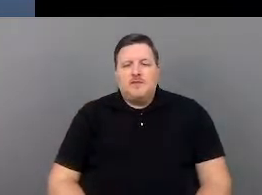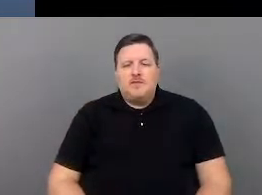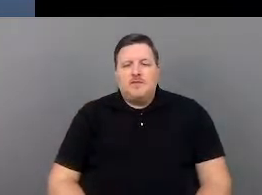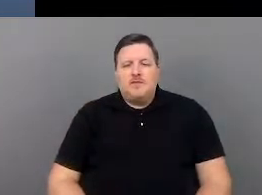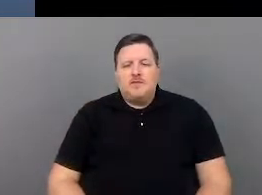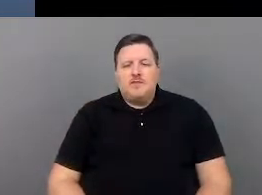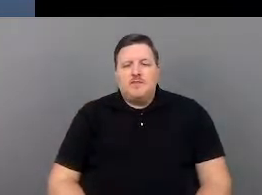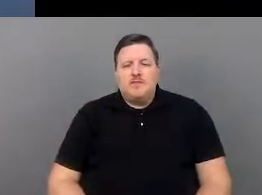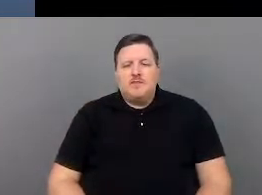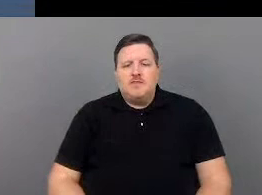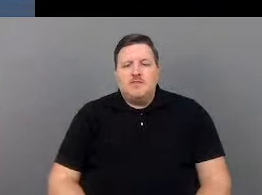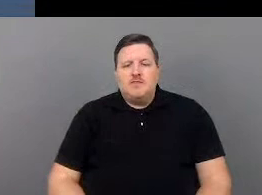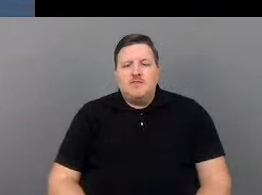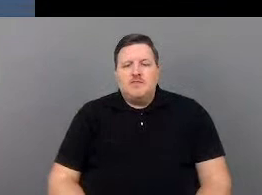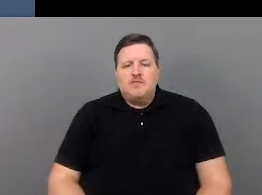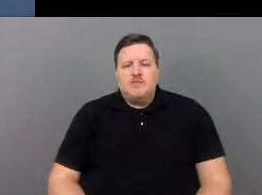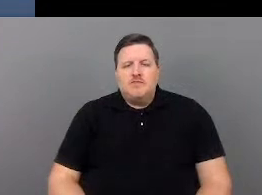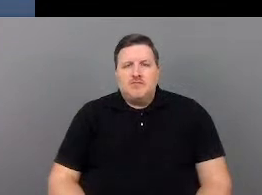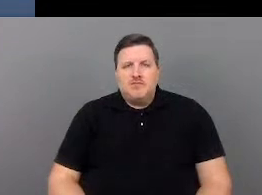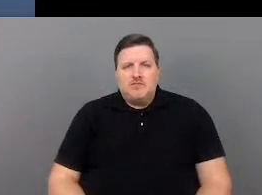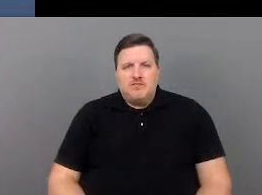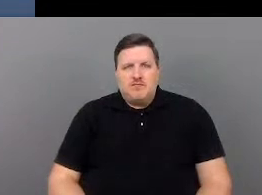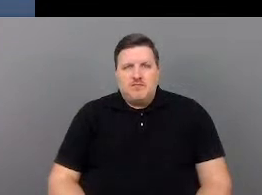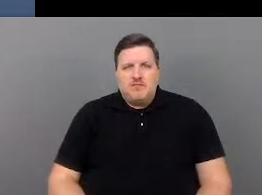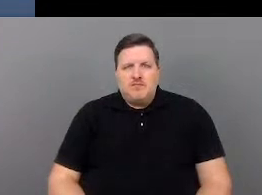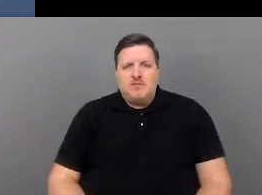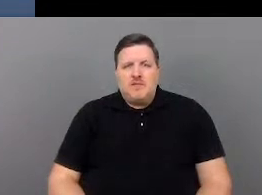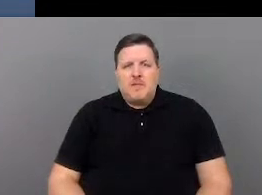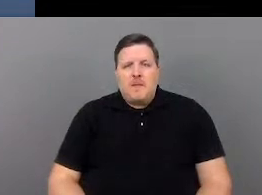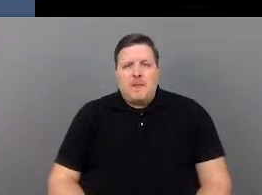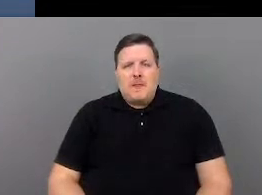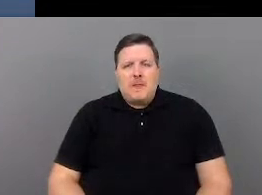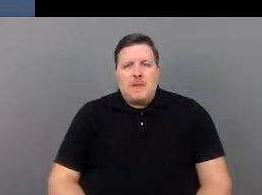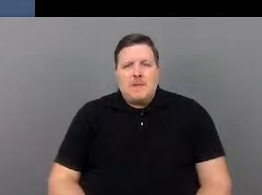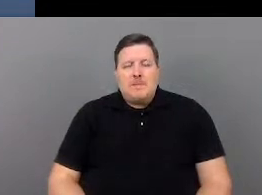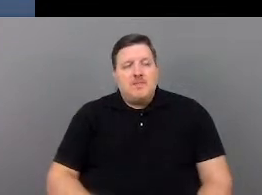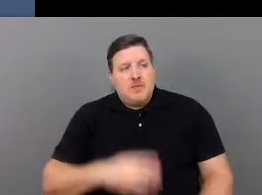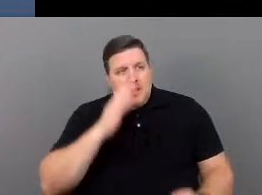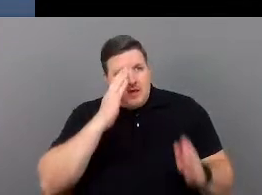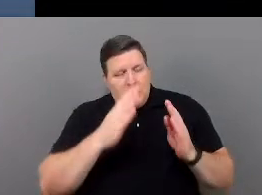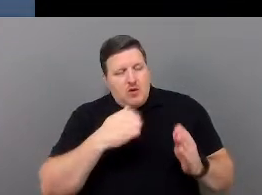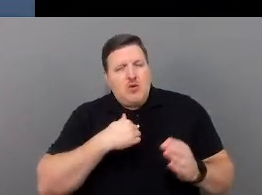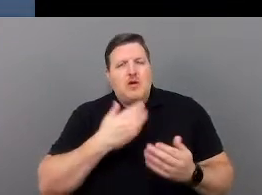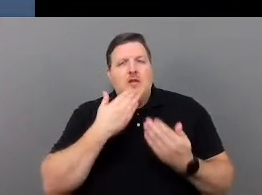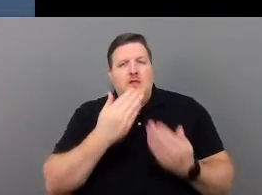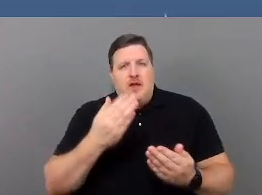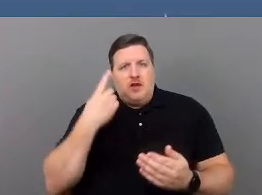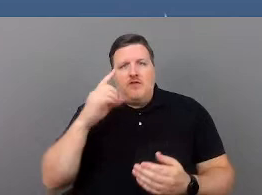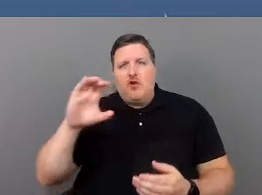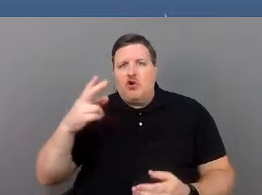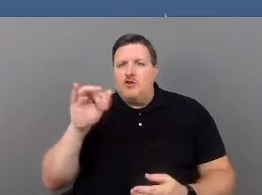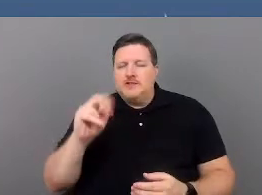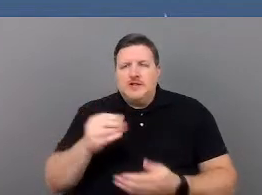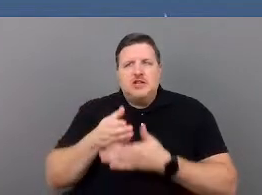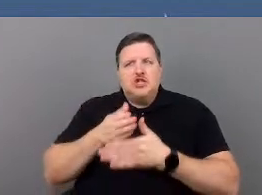≫ HI, THERE. I WANT TO SAY THANK YOU TO CHRISTIAN FOR SHARING HER STORY AND BE SO VULNERABLE WITH US.